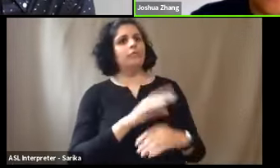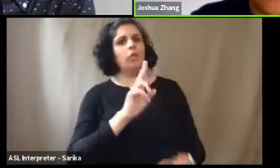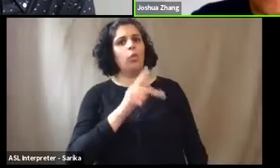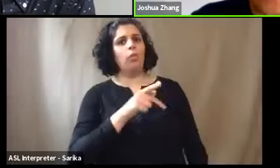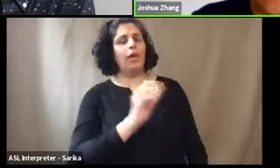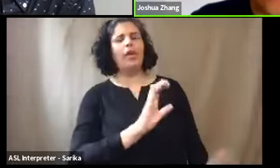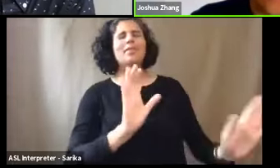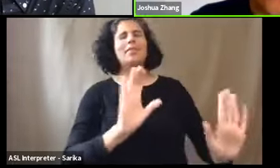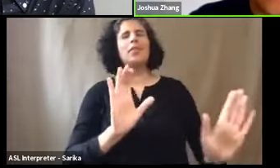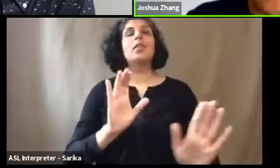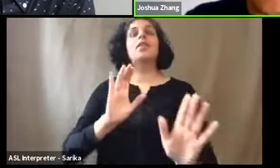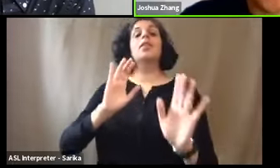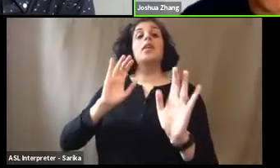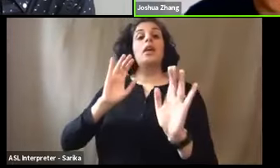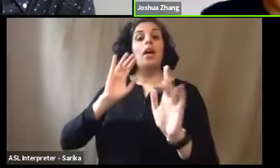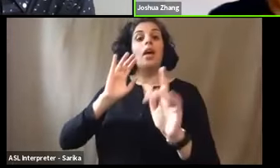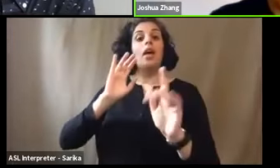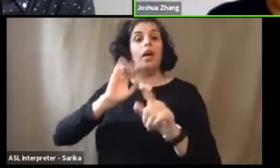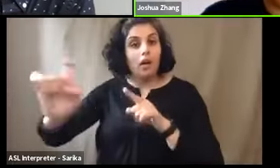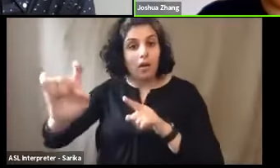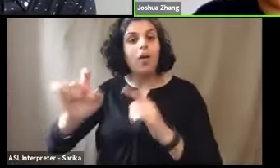to get those answers as well.